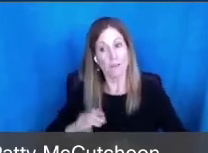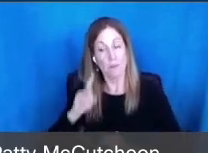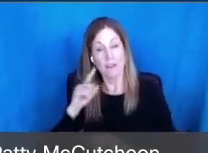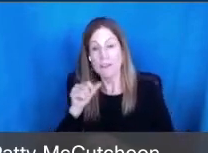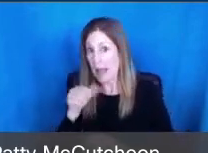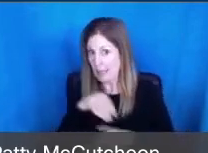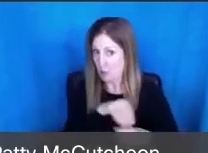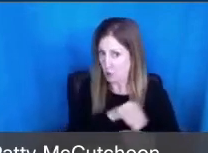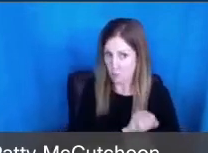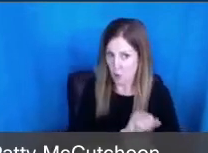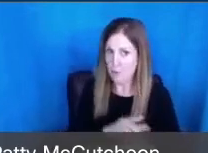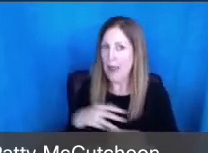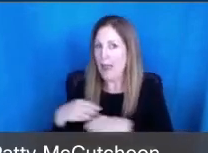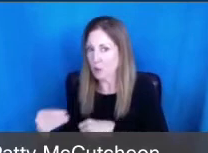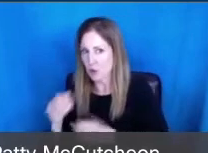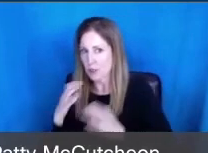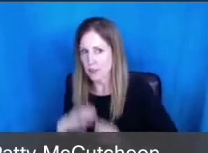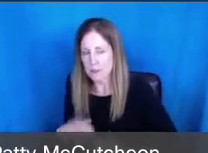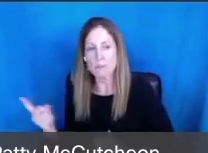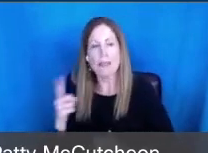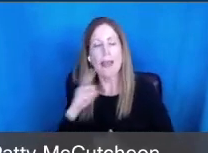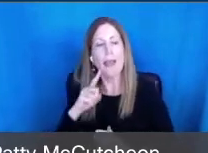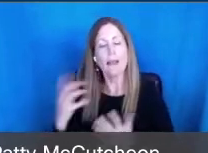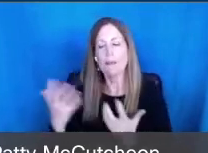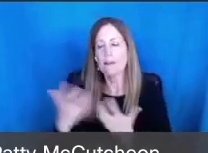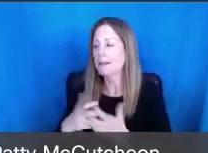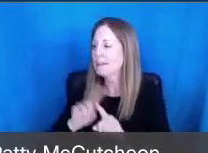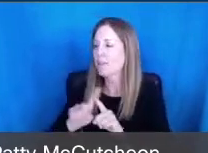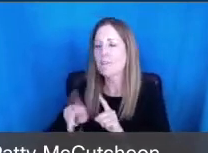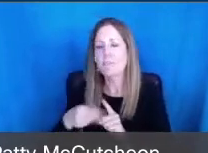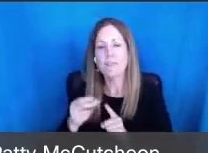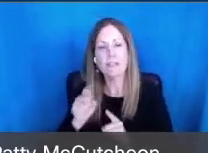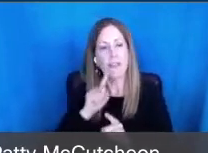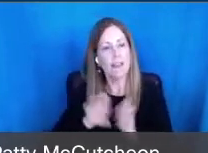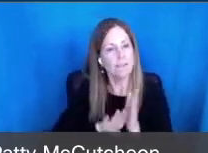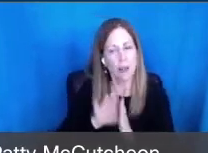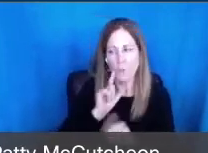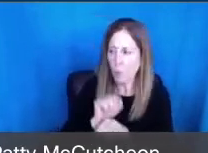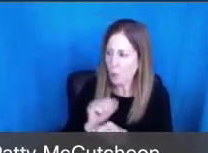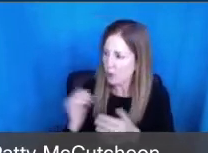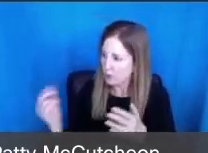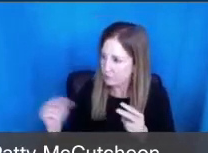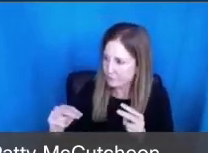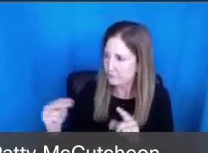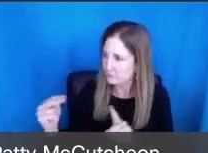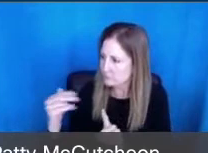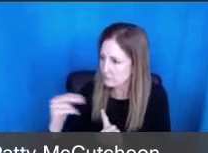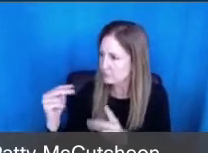and it outlines the different phases of development that a developer is gonna work through. It also has accessibility pit stops built in,